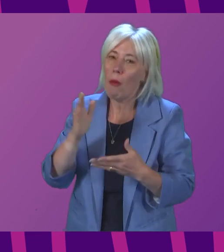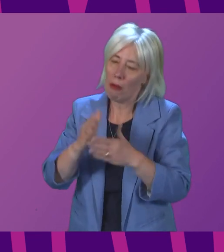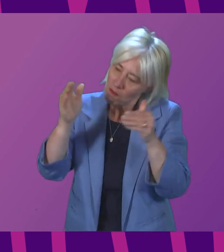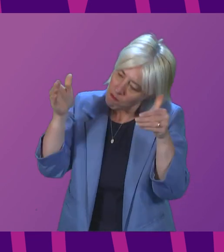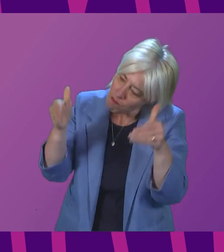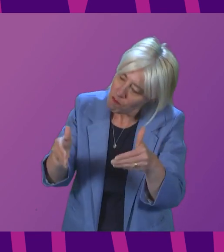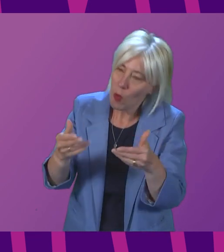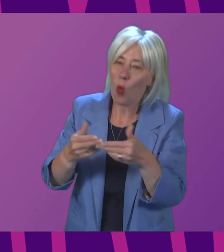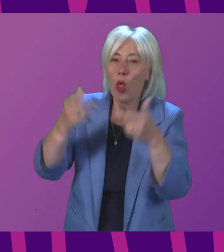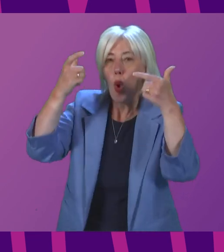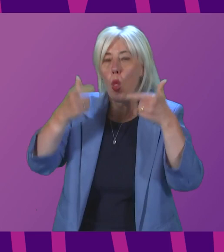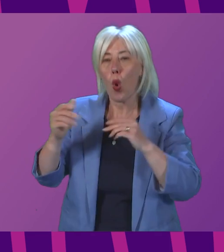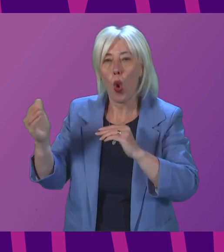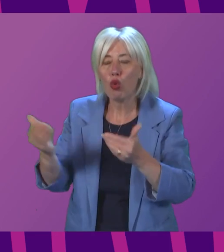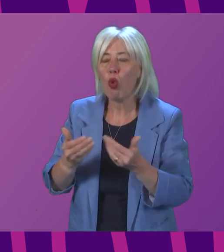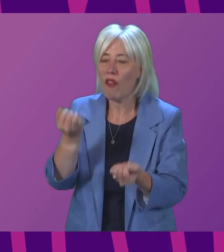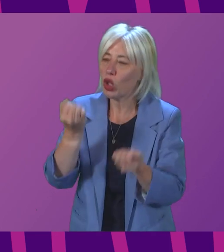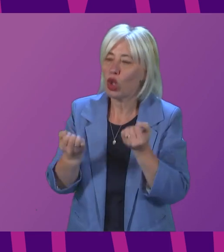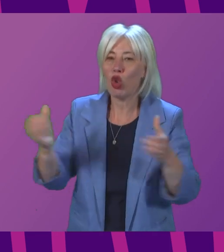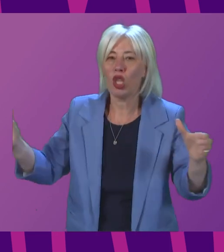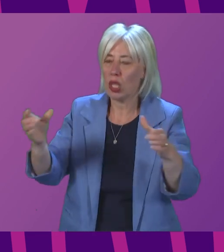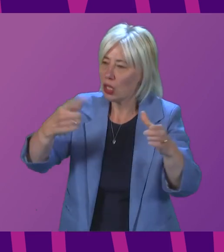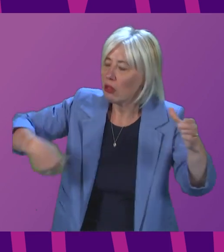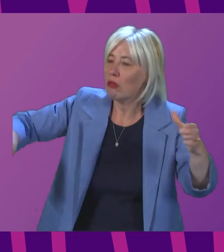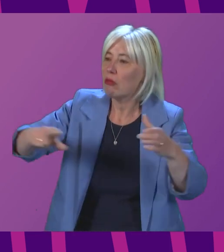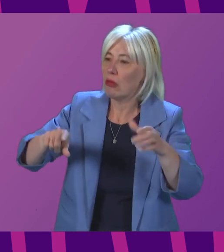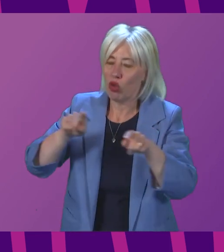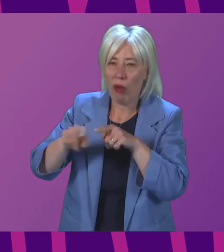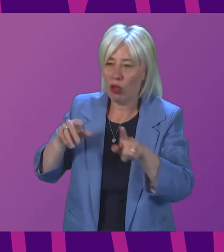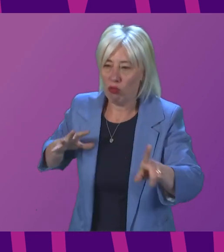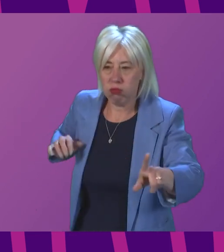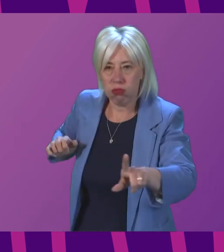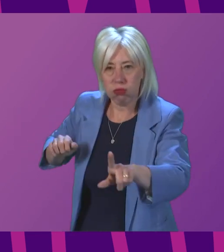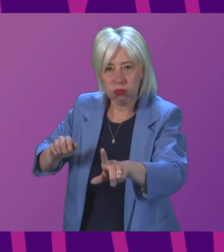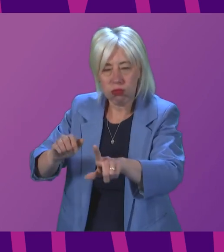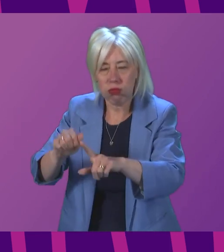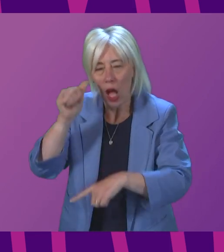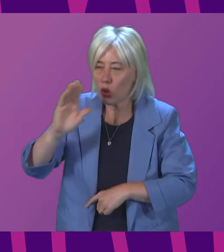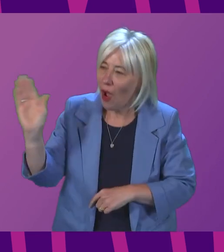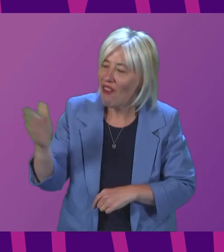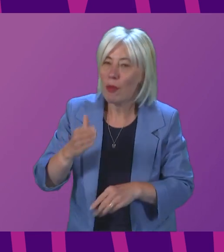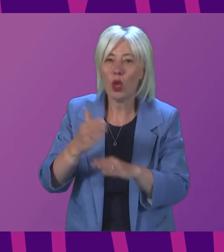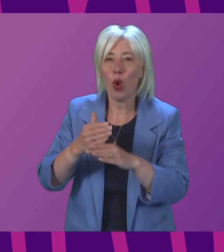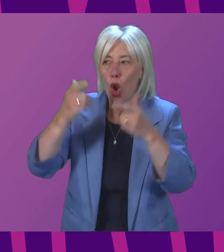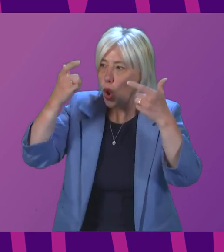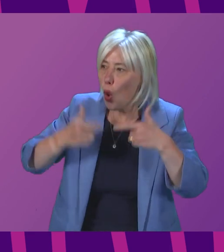We are, with the court service and the wider justice community, very focused on addressing that. I know that everybody who works in our court service and everybody who works in the Crown